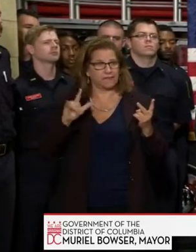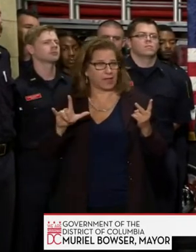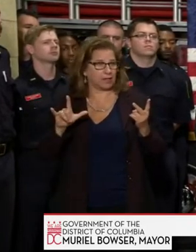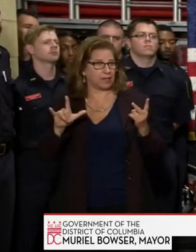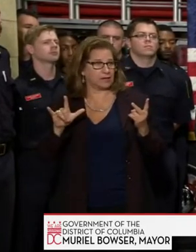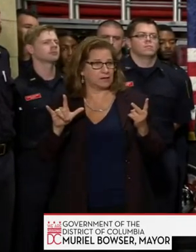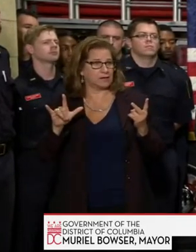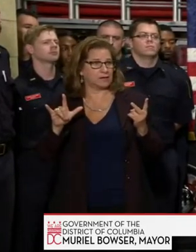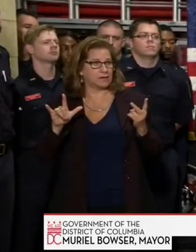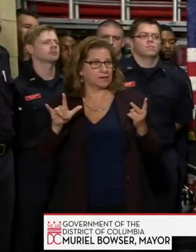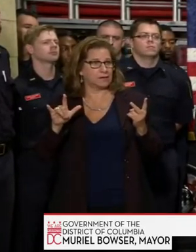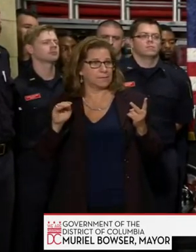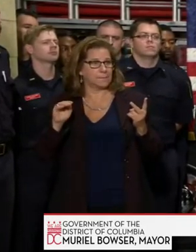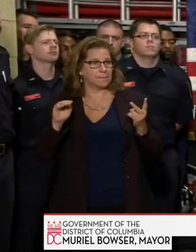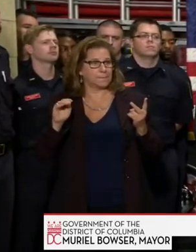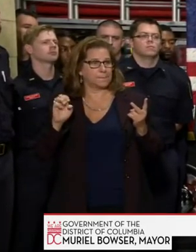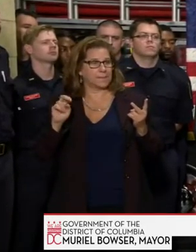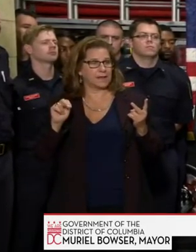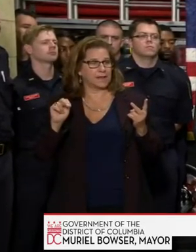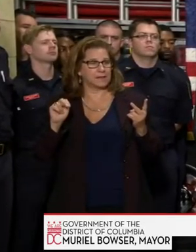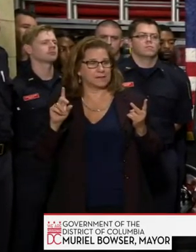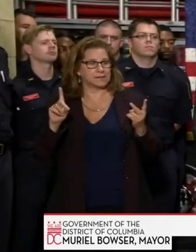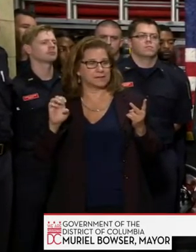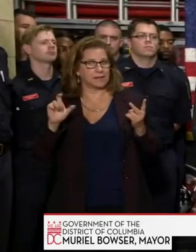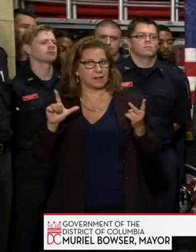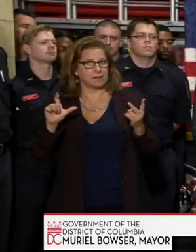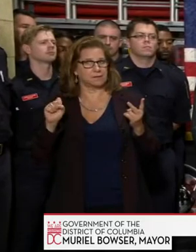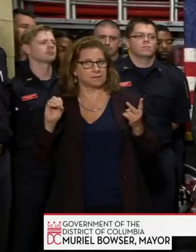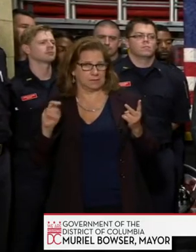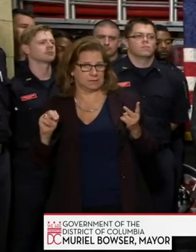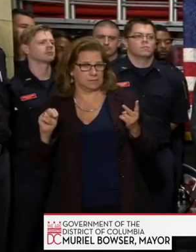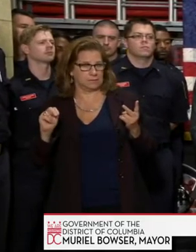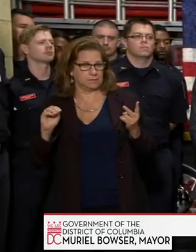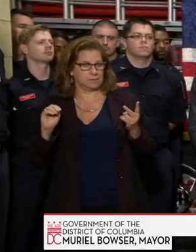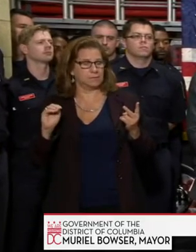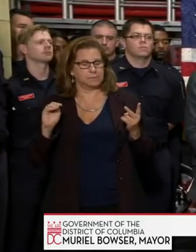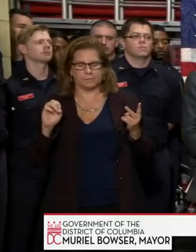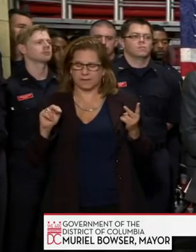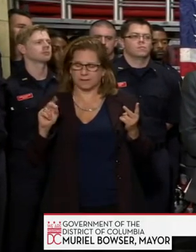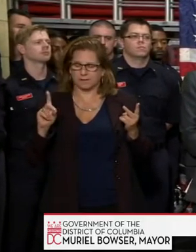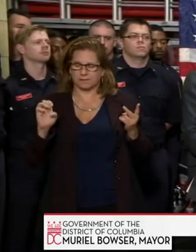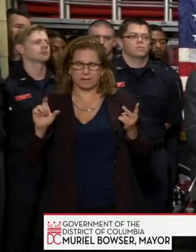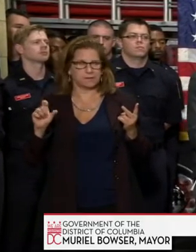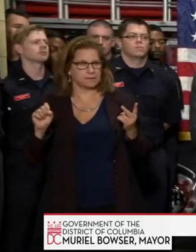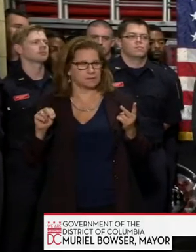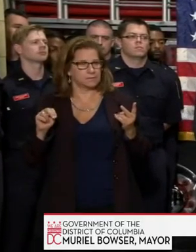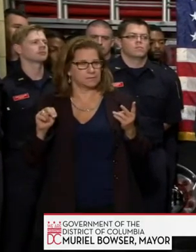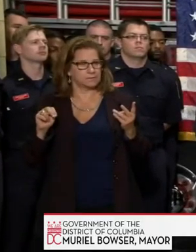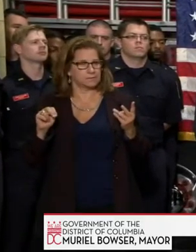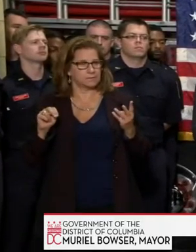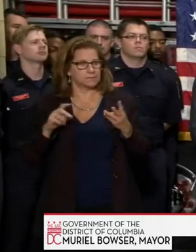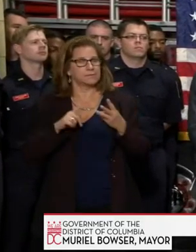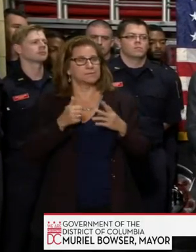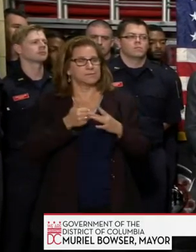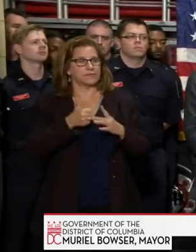KENYAN MCDUFFIE. I DON'T KNOW IF THERE ARE ANY OTHER COUNCILMEMBERS PRESENT AT THE MOMENT BUT PLEASE COME AND